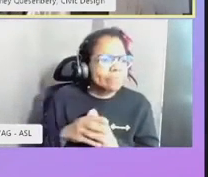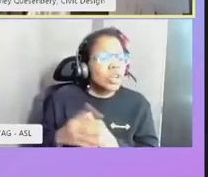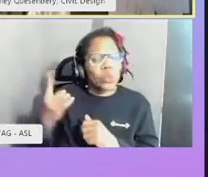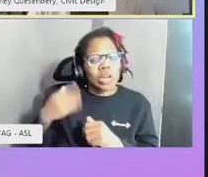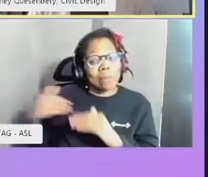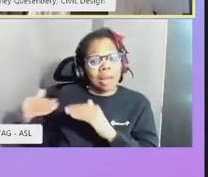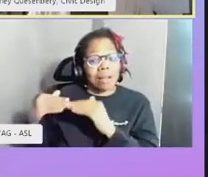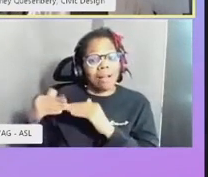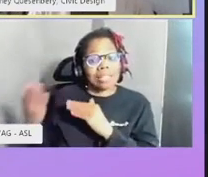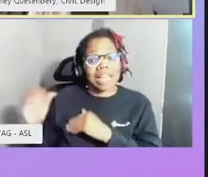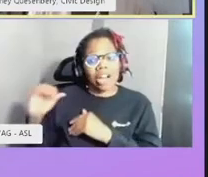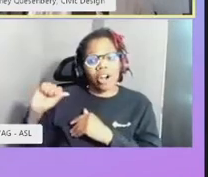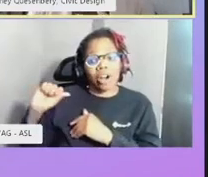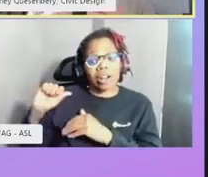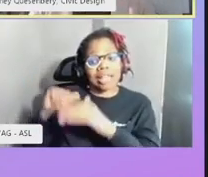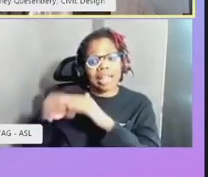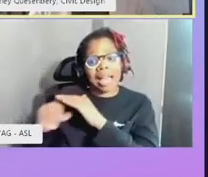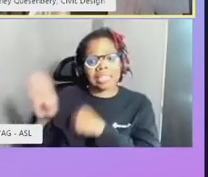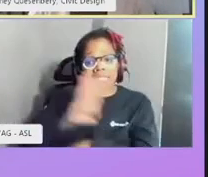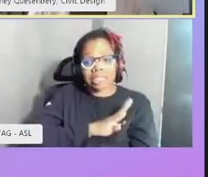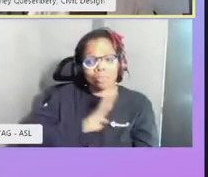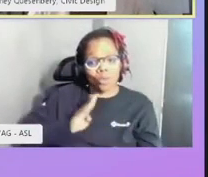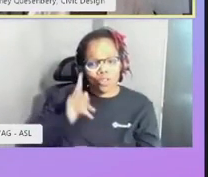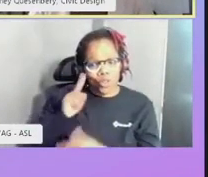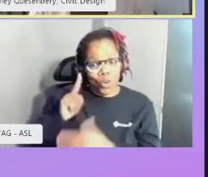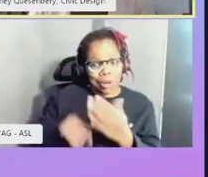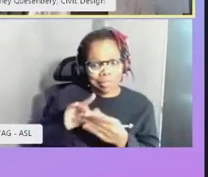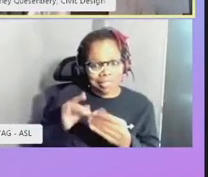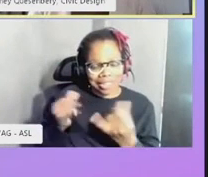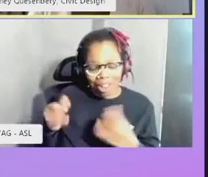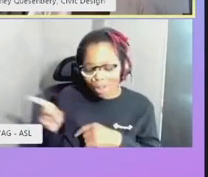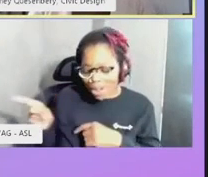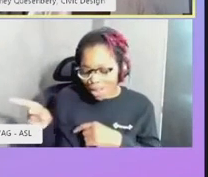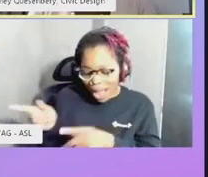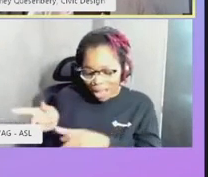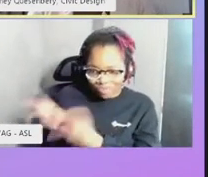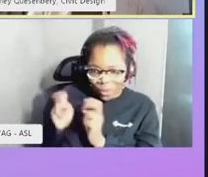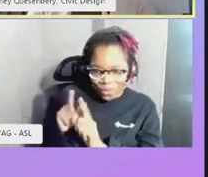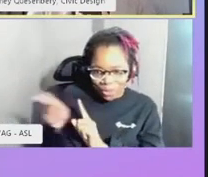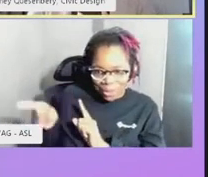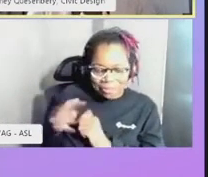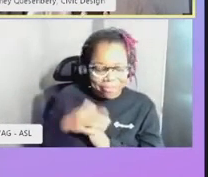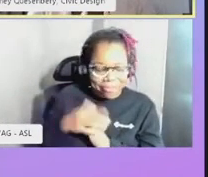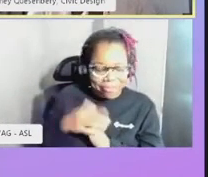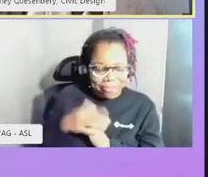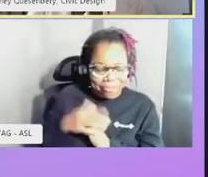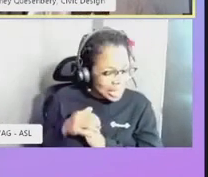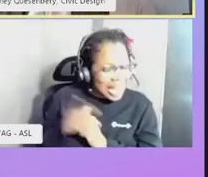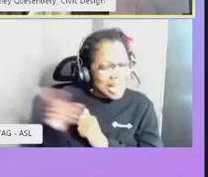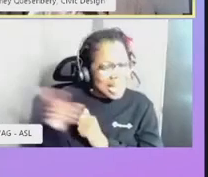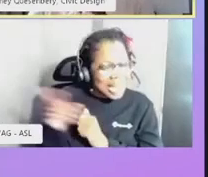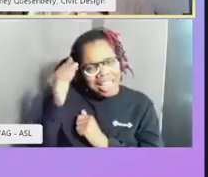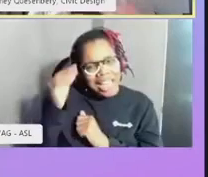innovation by beginning to think about how we can think about the problem differently . I will credit